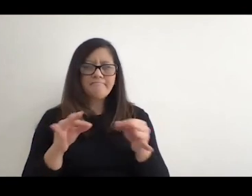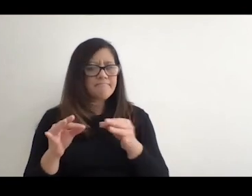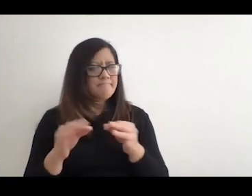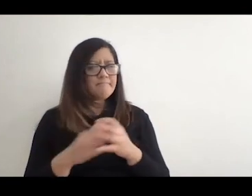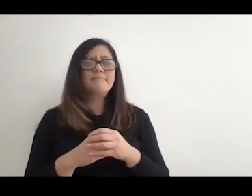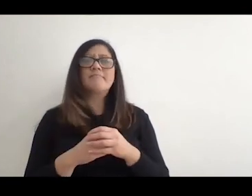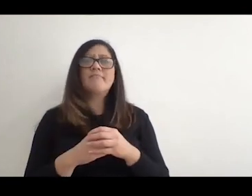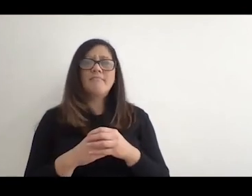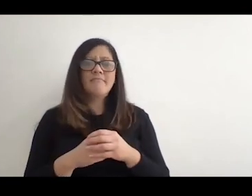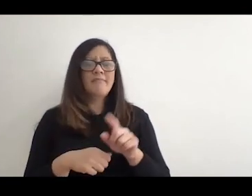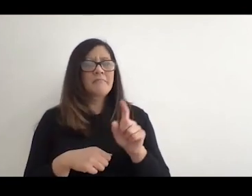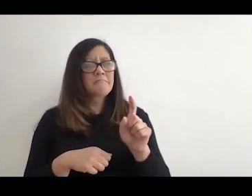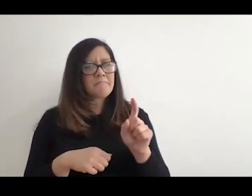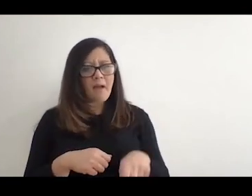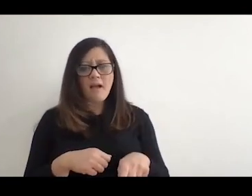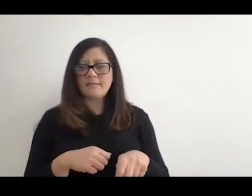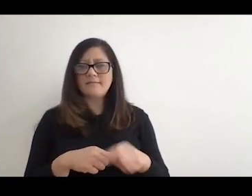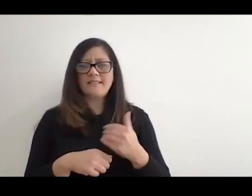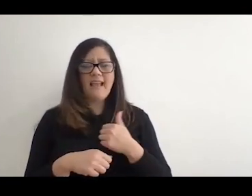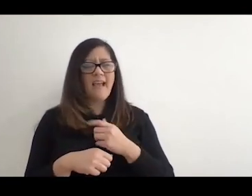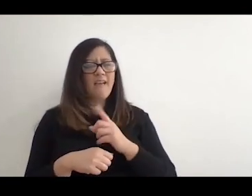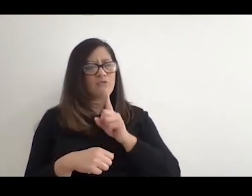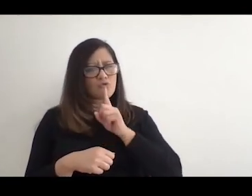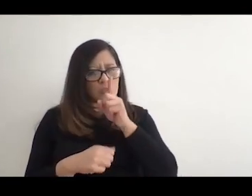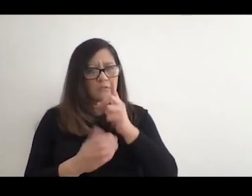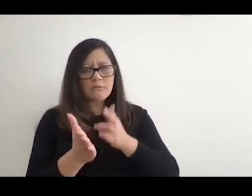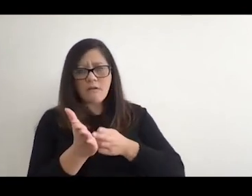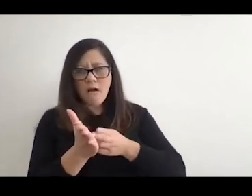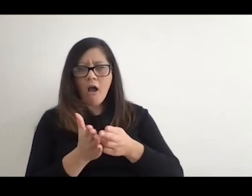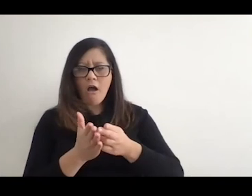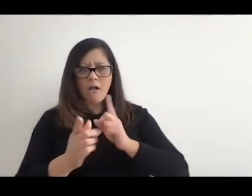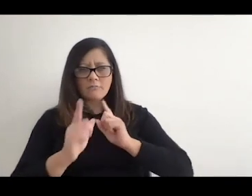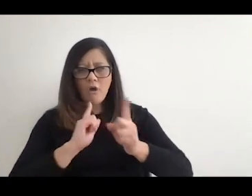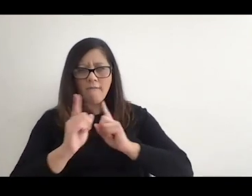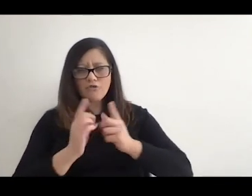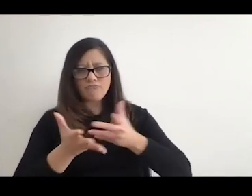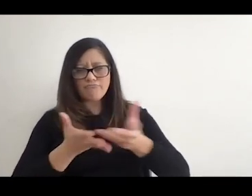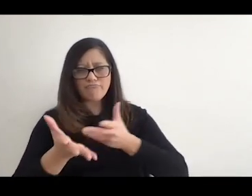With disability in the fashion industry. I hope it's been helpful.